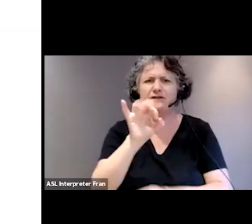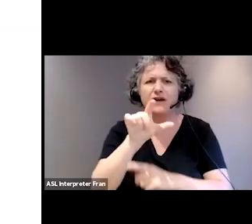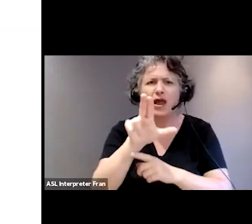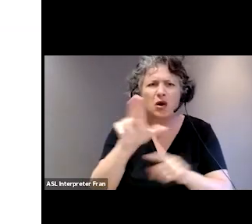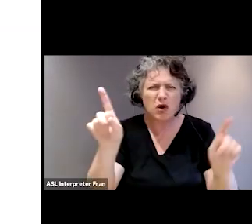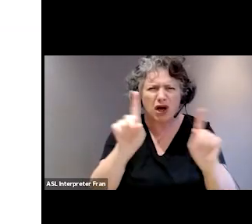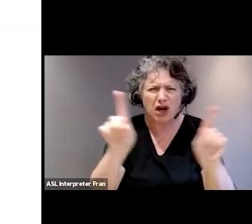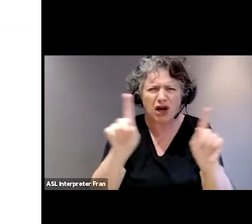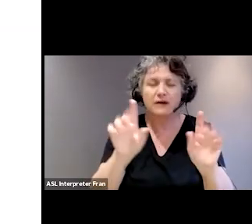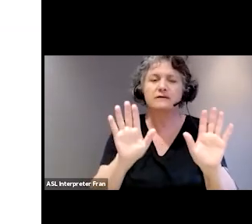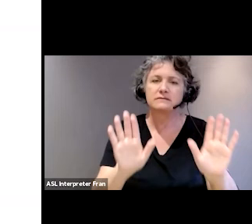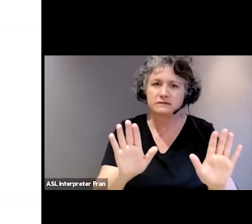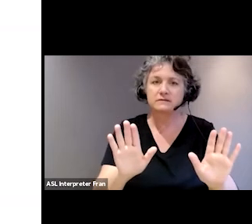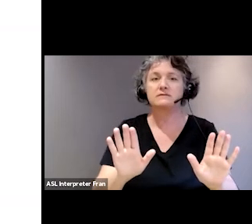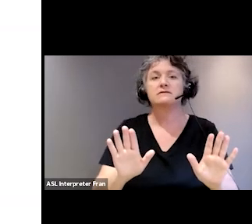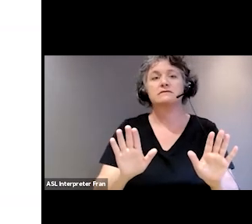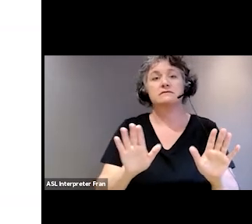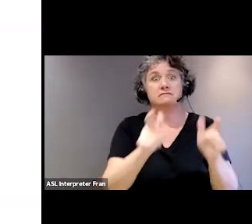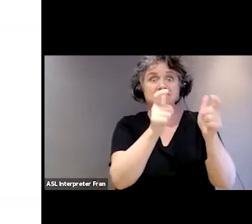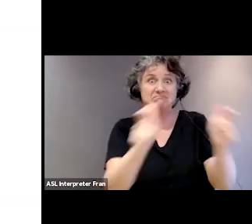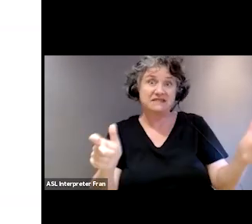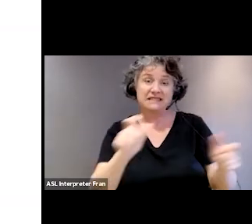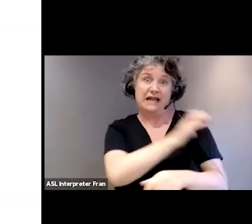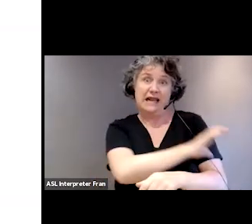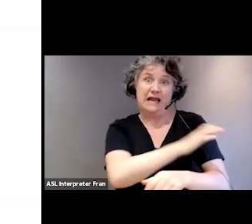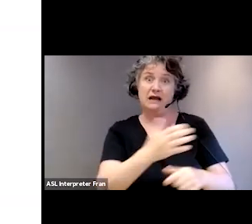enter any workplace, any business or restaurant at all if you have